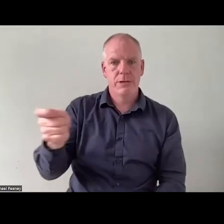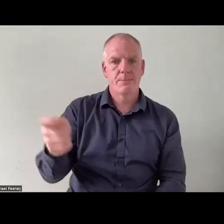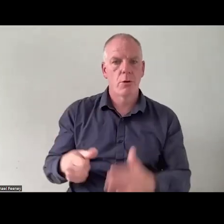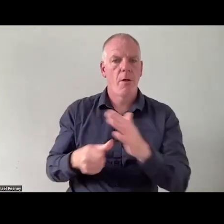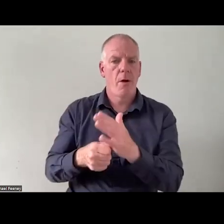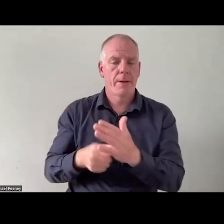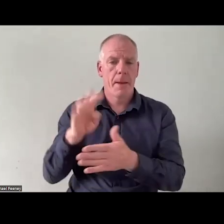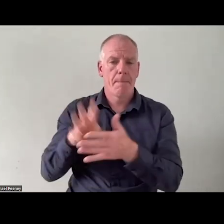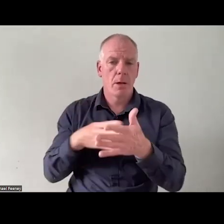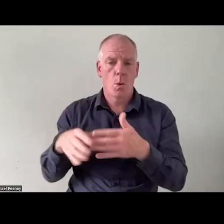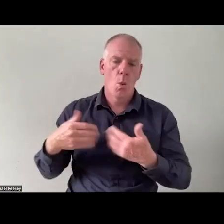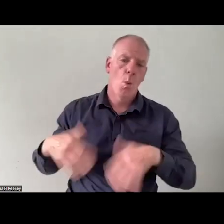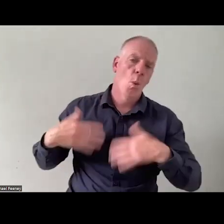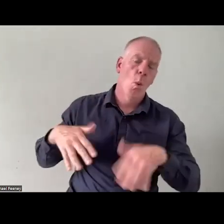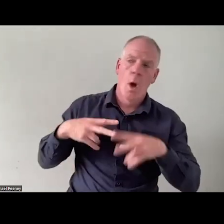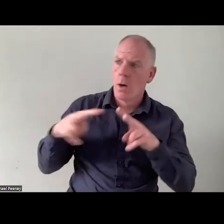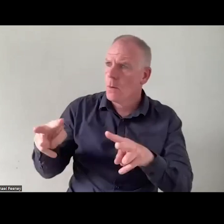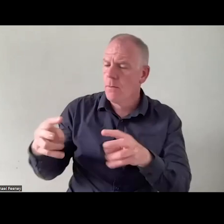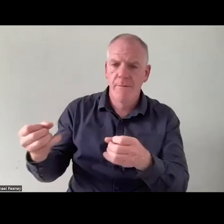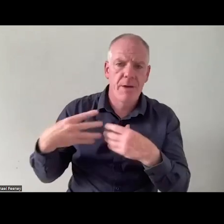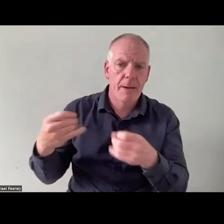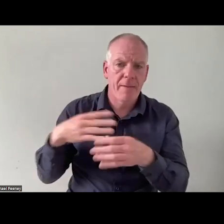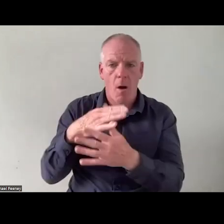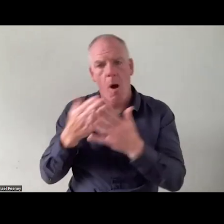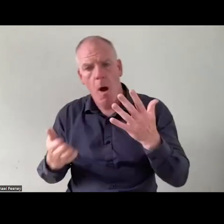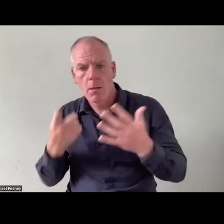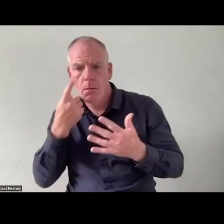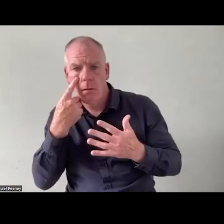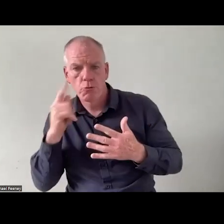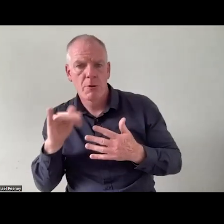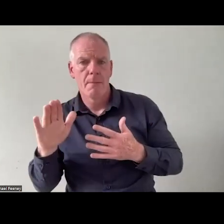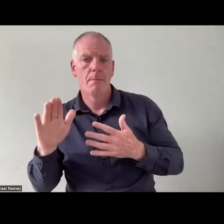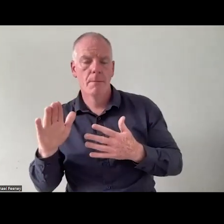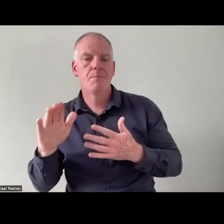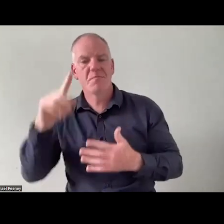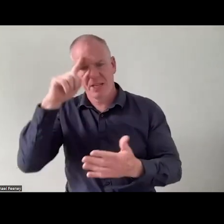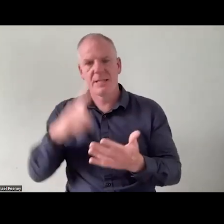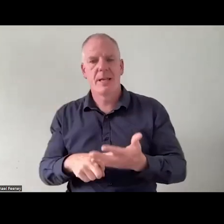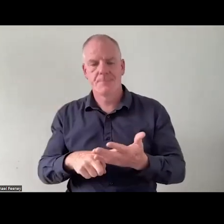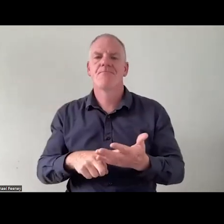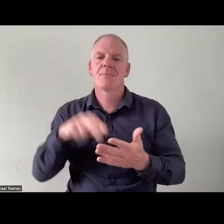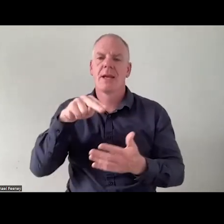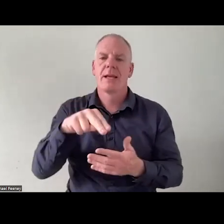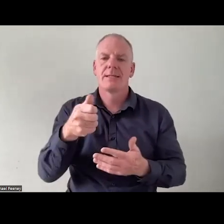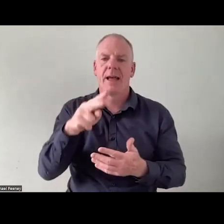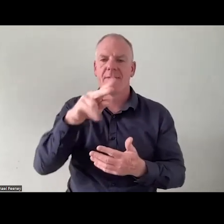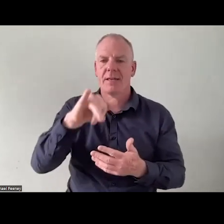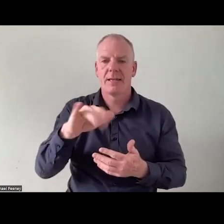and received such great feedback from all of the trials that they did, that they've now put NaviLens codes on all of their bus stops